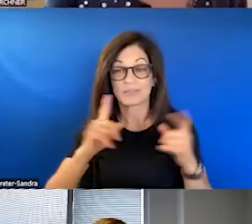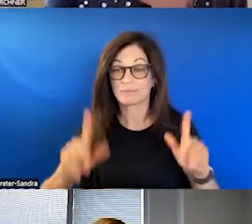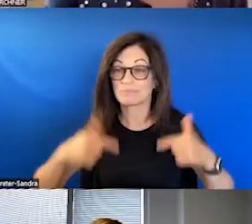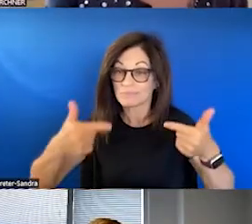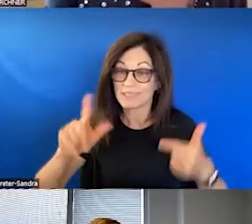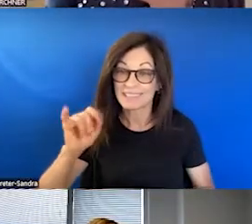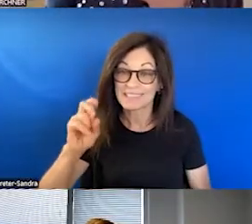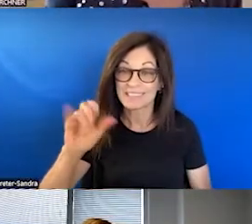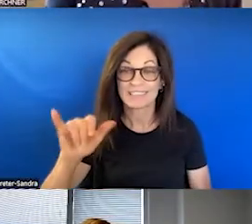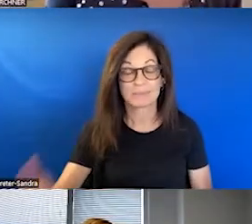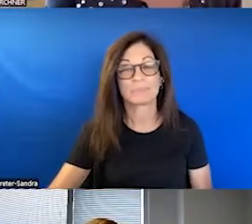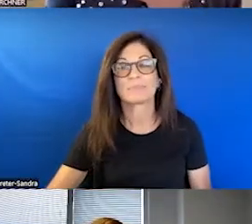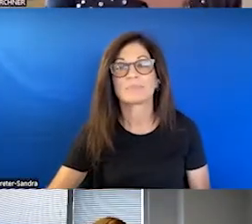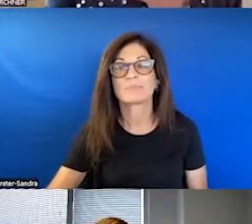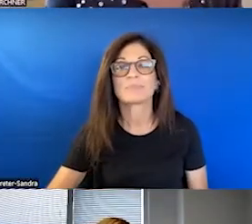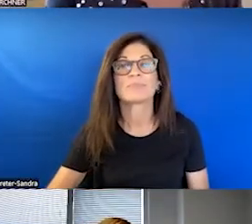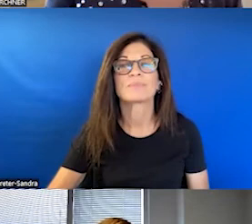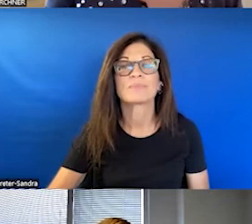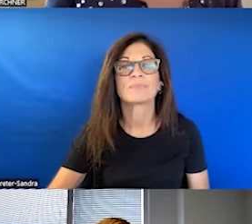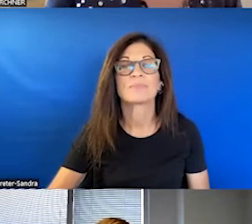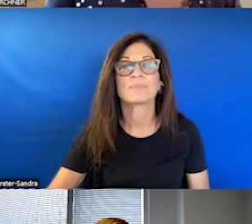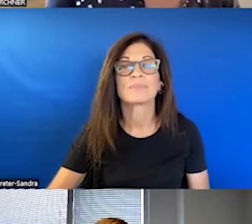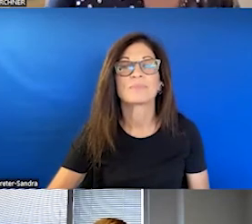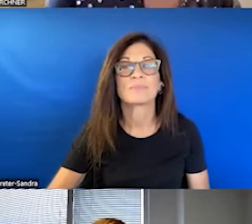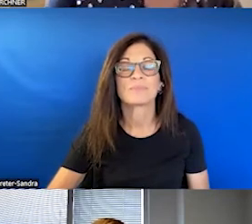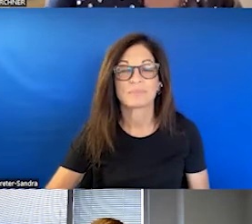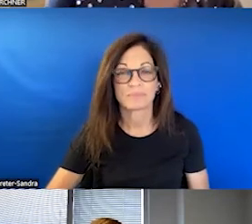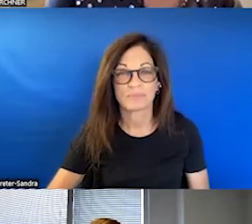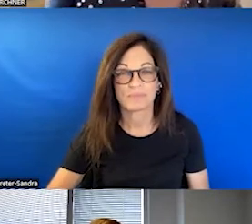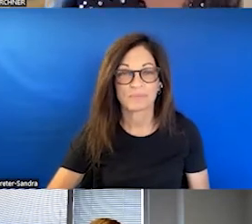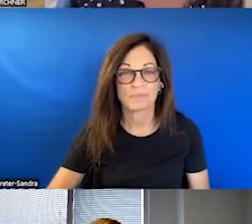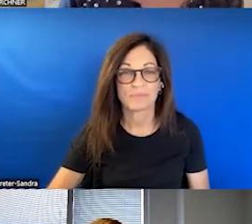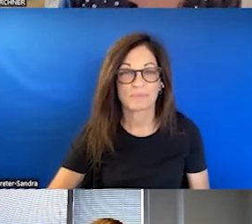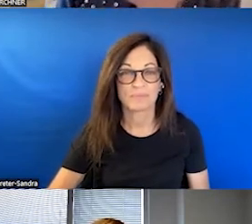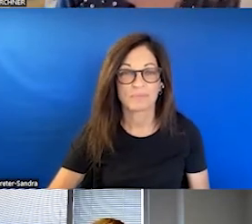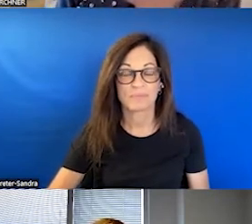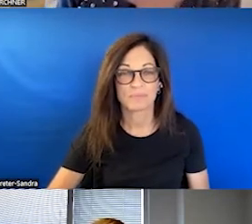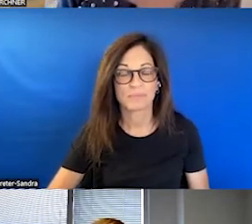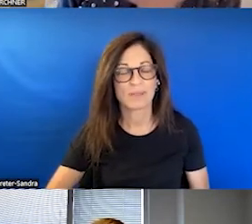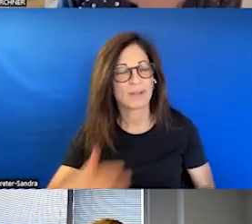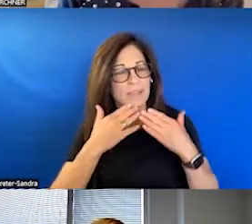GRAY, THANK YOU, NANCY. FOR PROVIDING THAT INFORMATION. I KNOW, DR. WARD IS NOT WITH US.